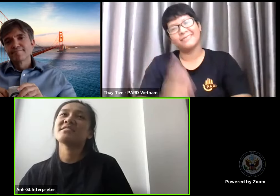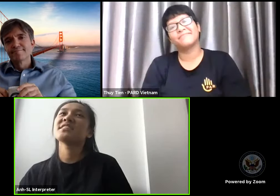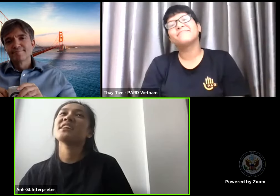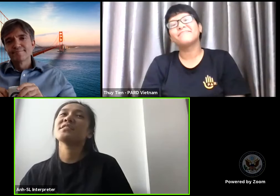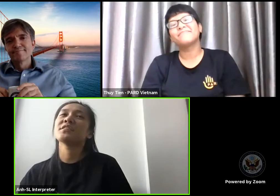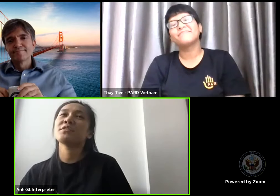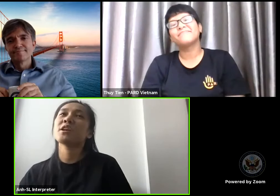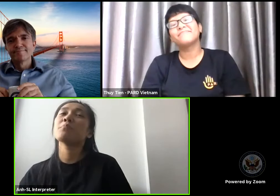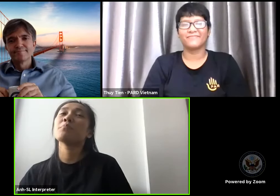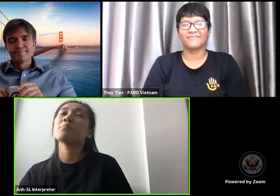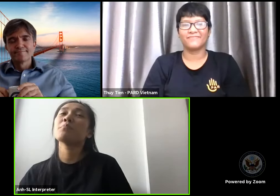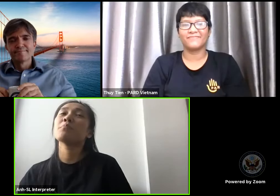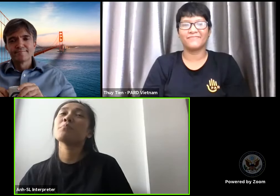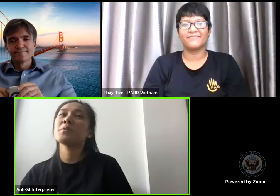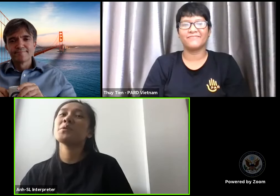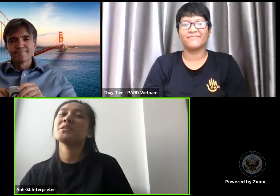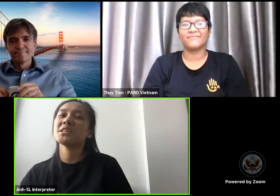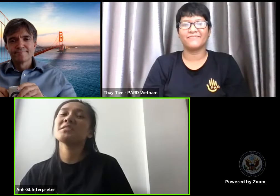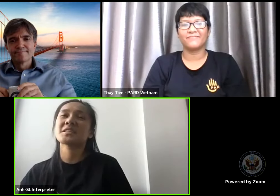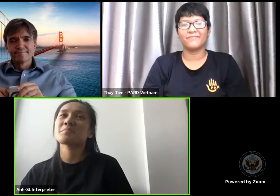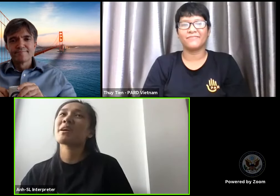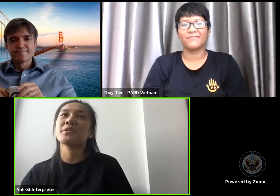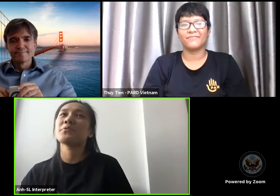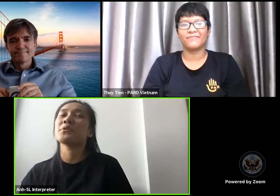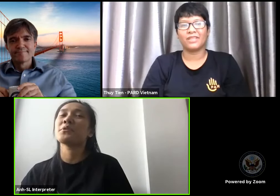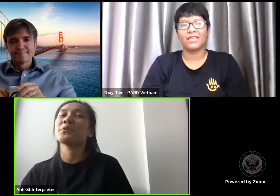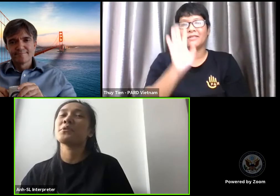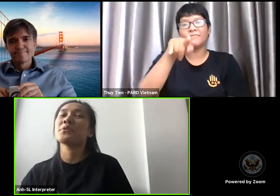and seeing the development of our community, that make me really happy.